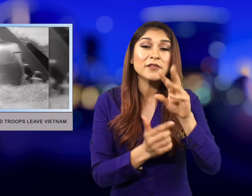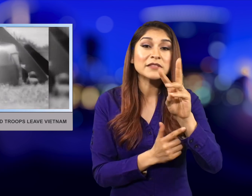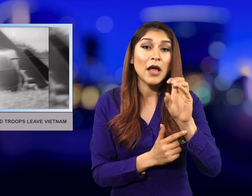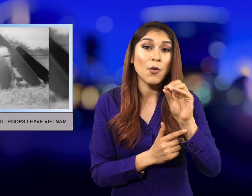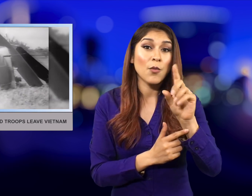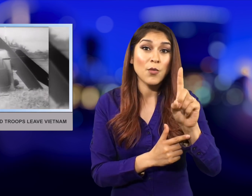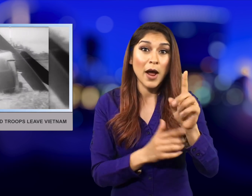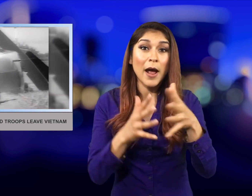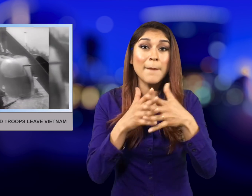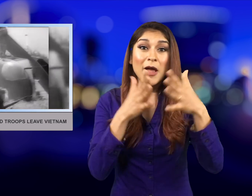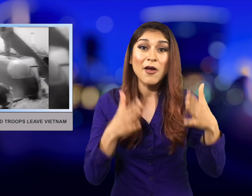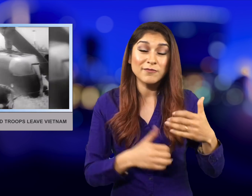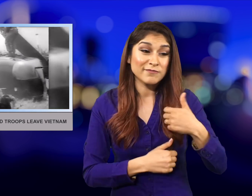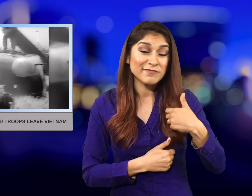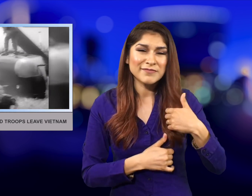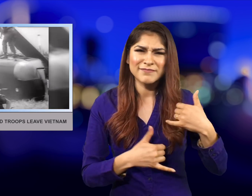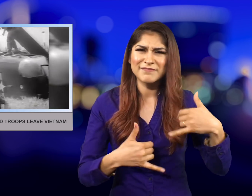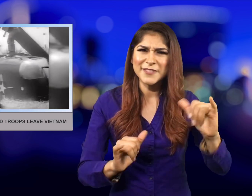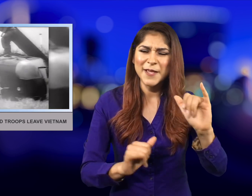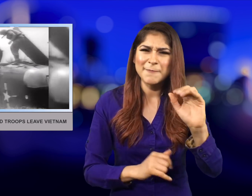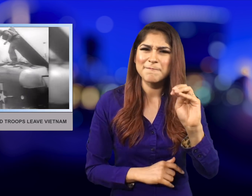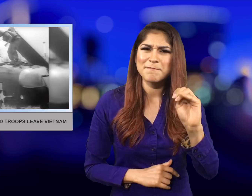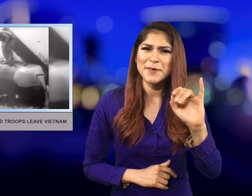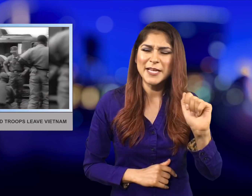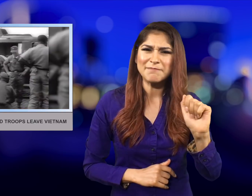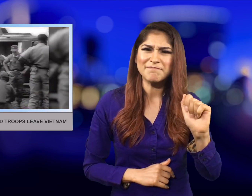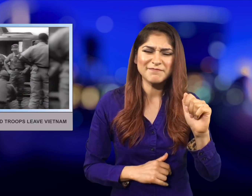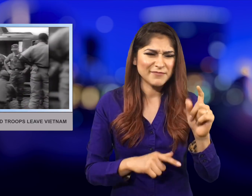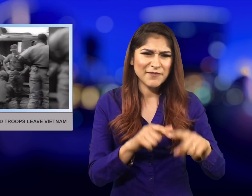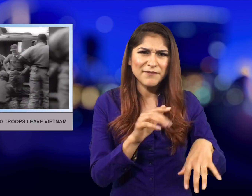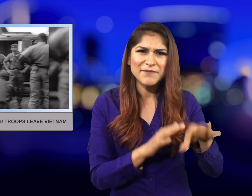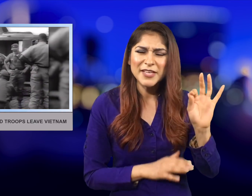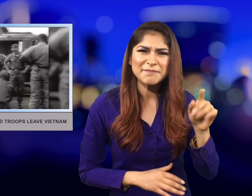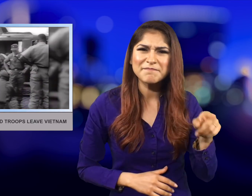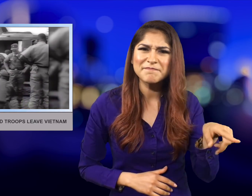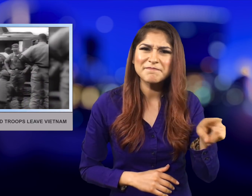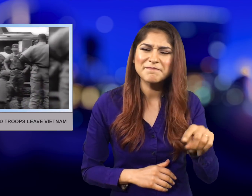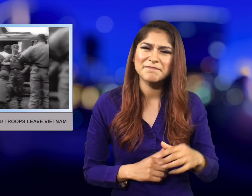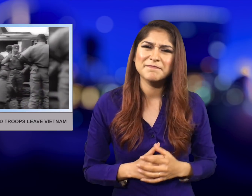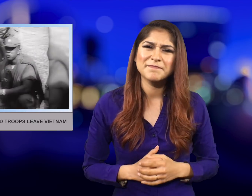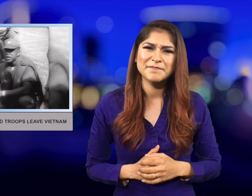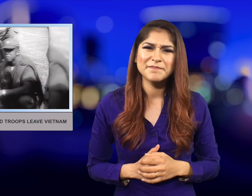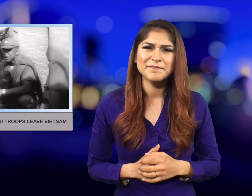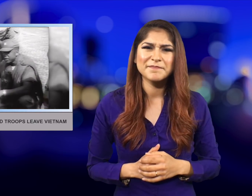1,601 American soldiers are still unaccounted for.